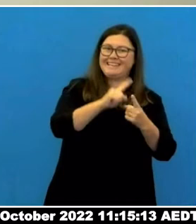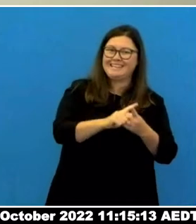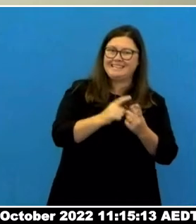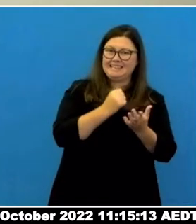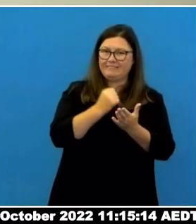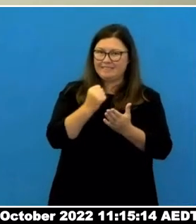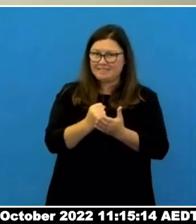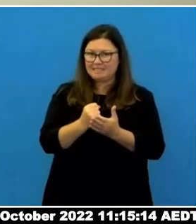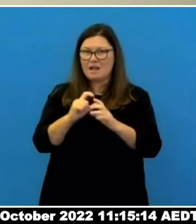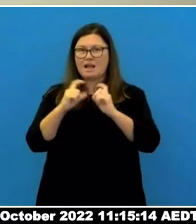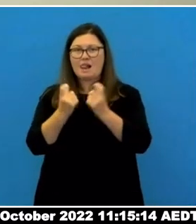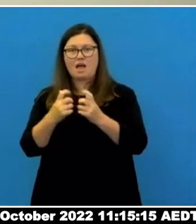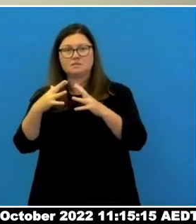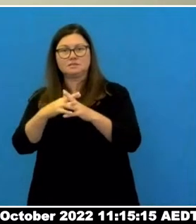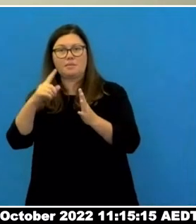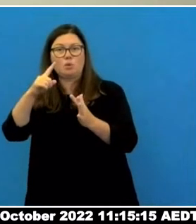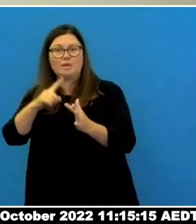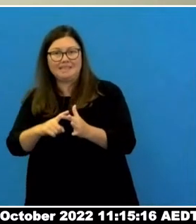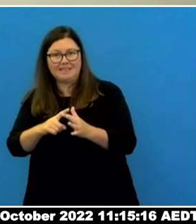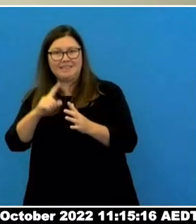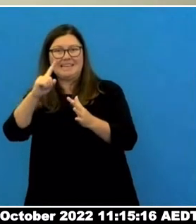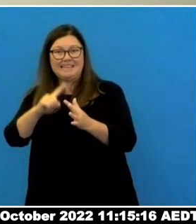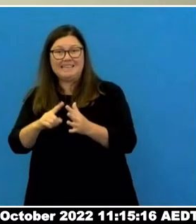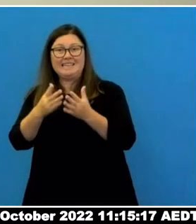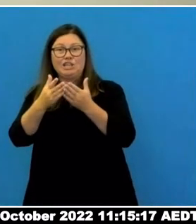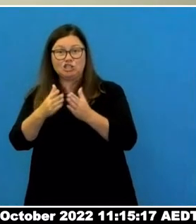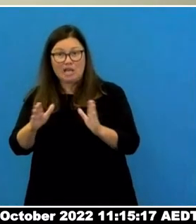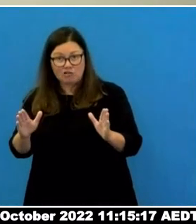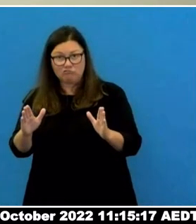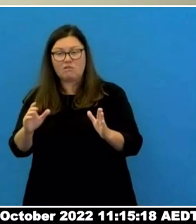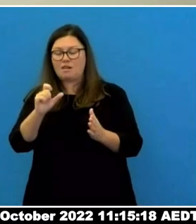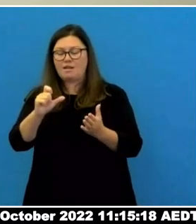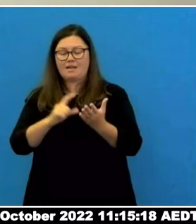bridging E general subclass 050,